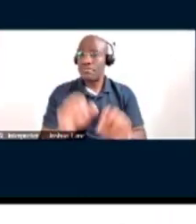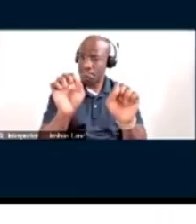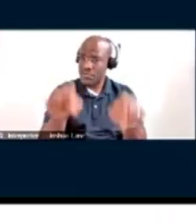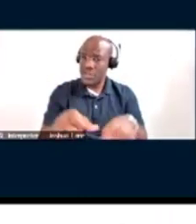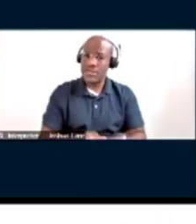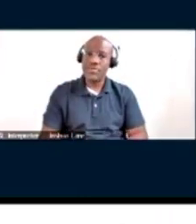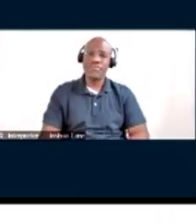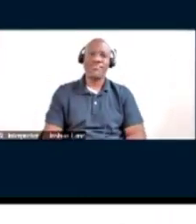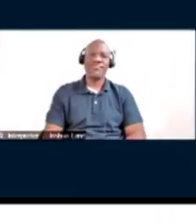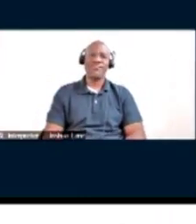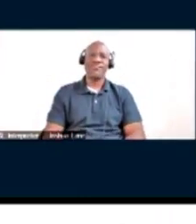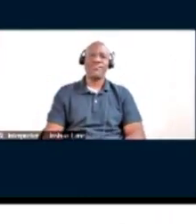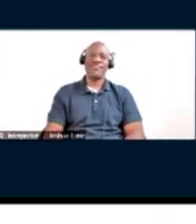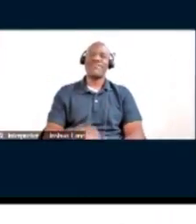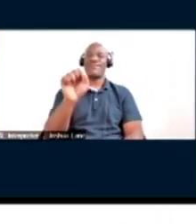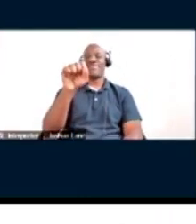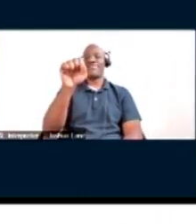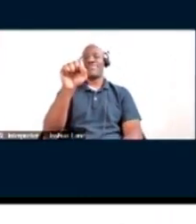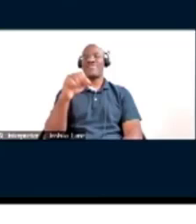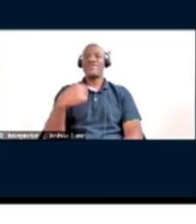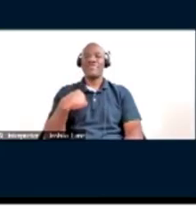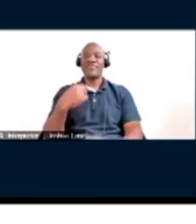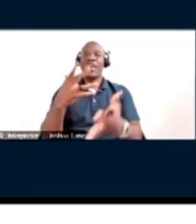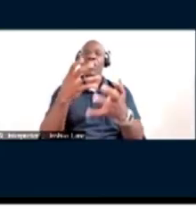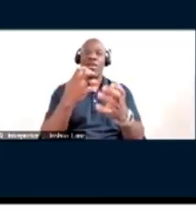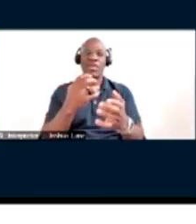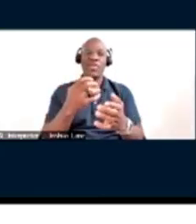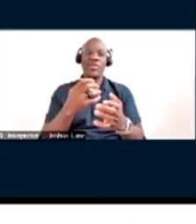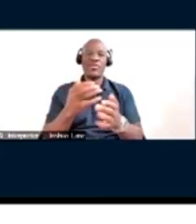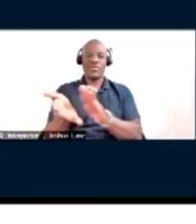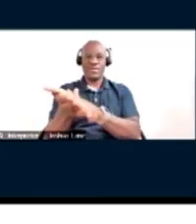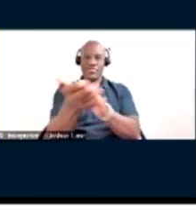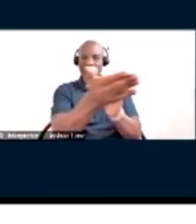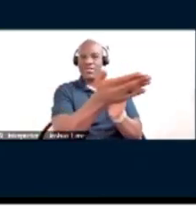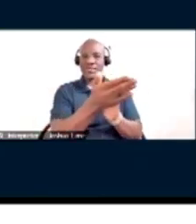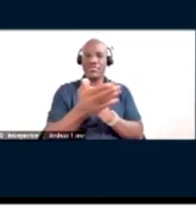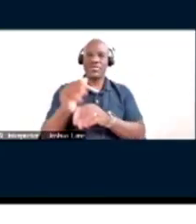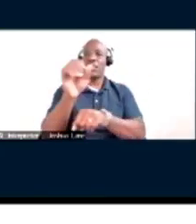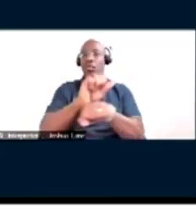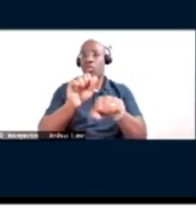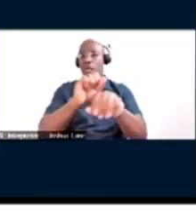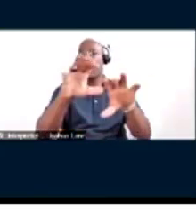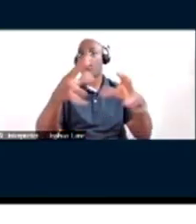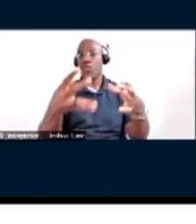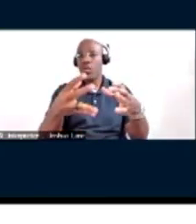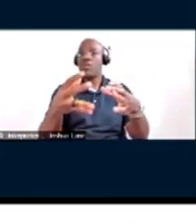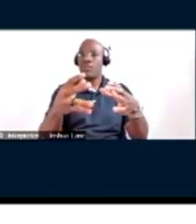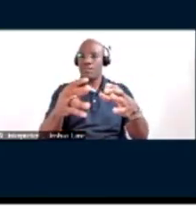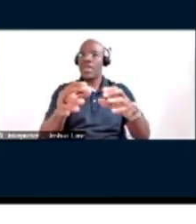Yeah, I just want to acknowledge the working group that put that training together. They did a really nice job.